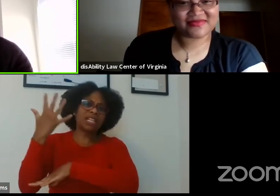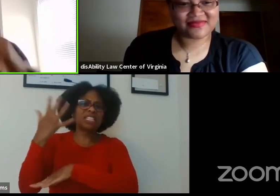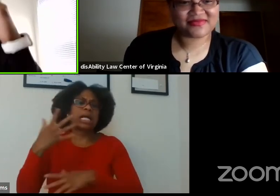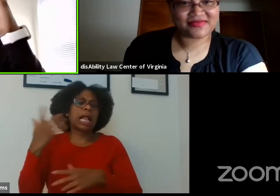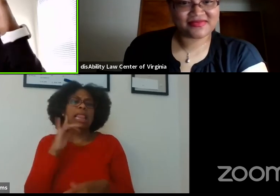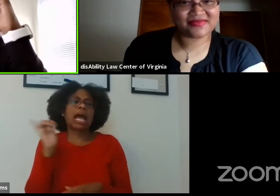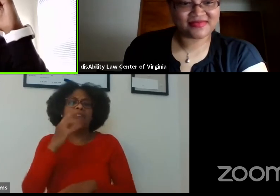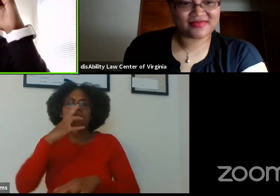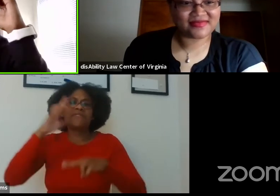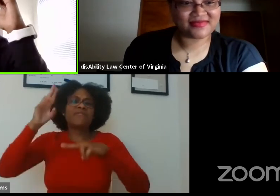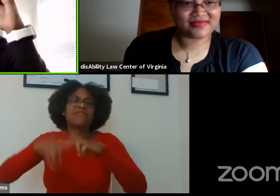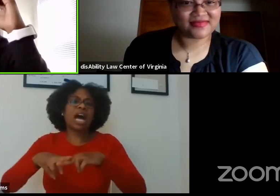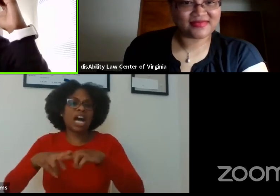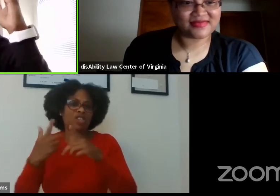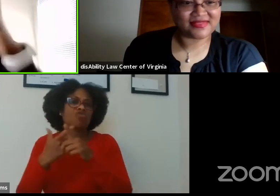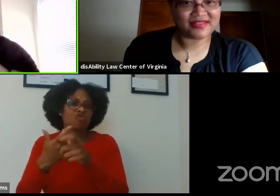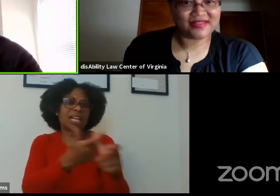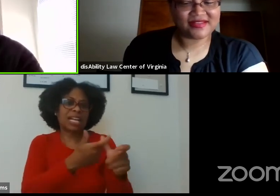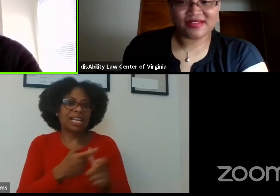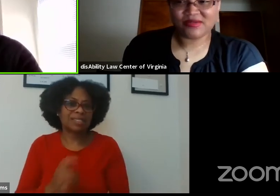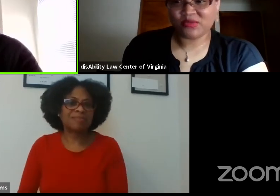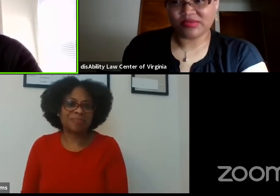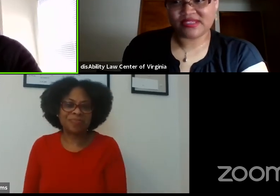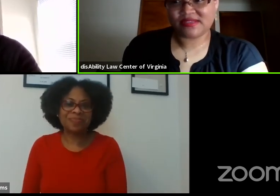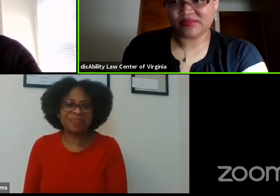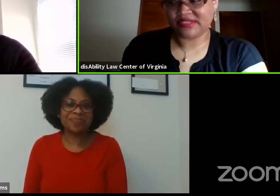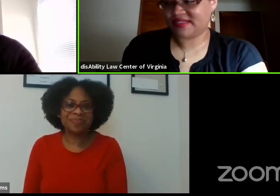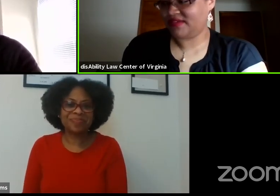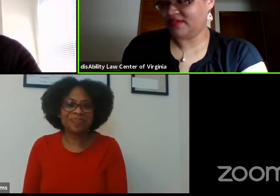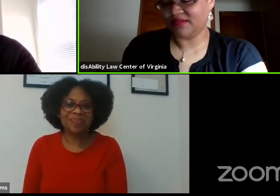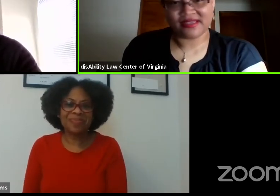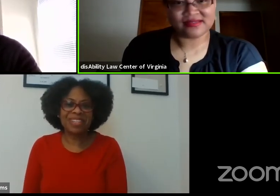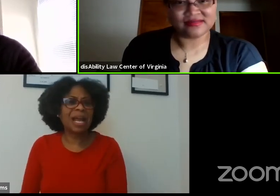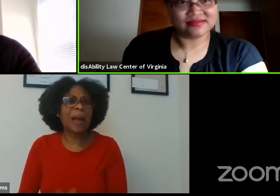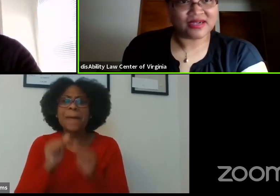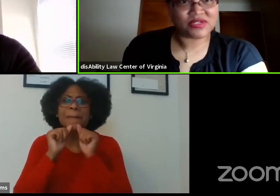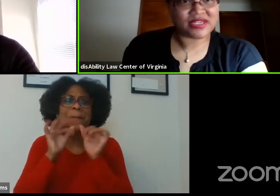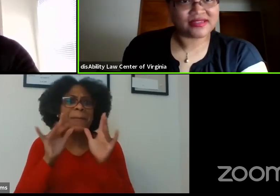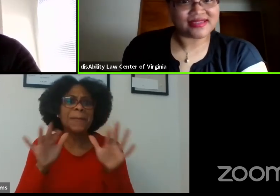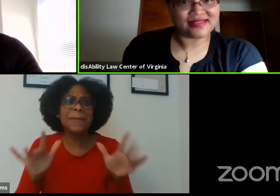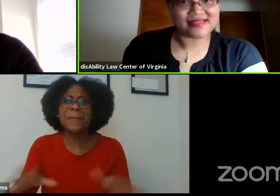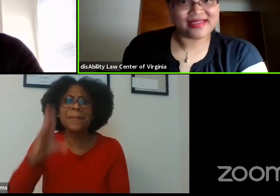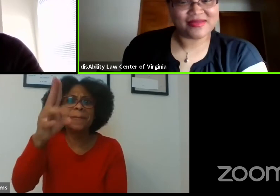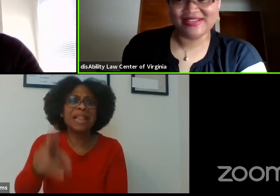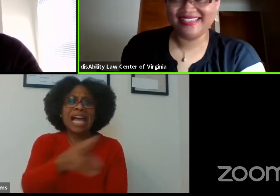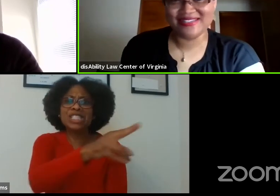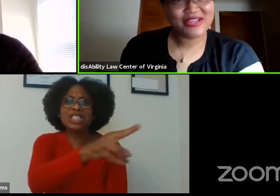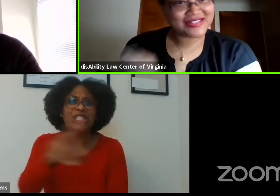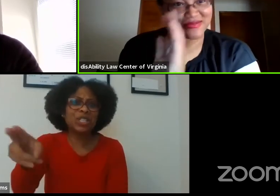so nothing too serious, just fun runs. Bless you. I wish I could say the same.